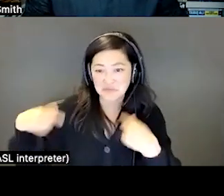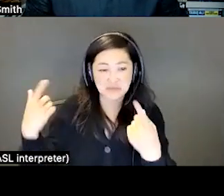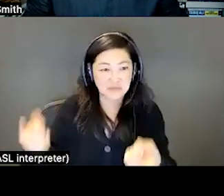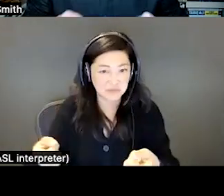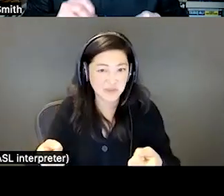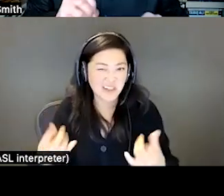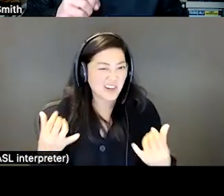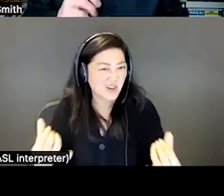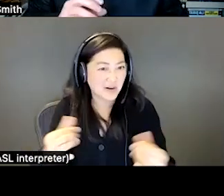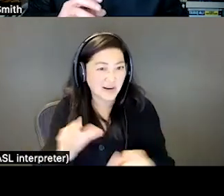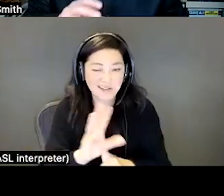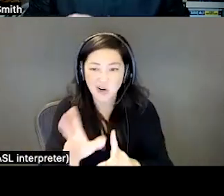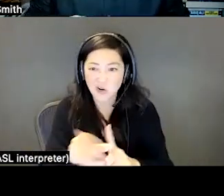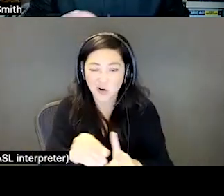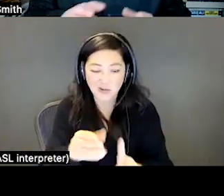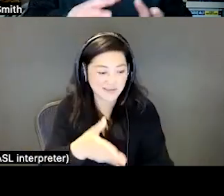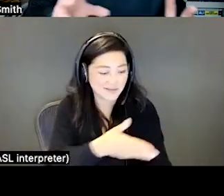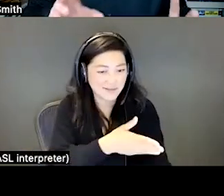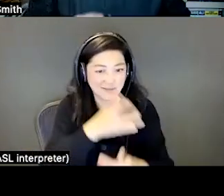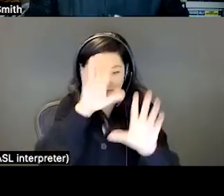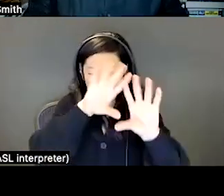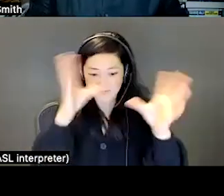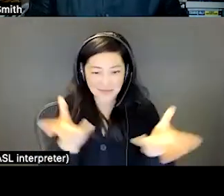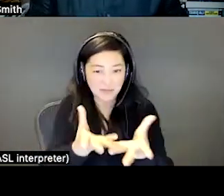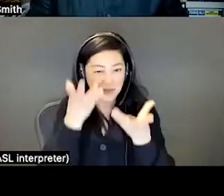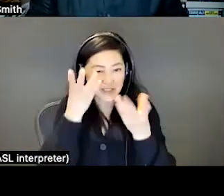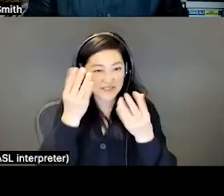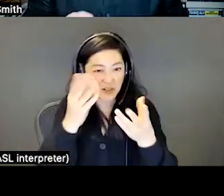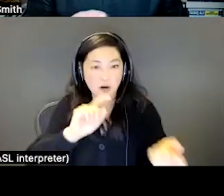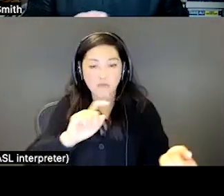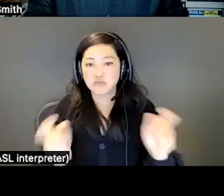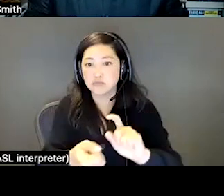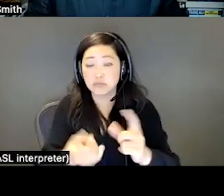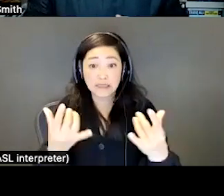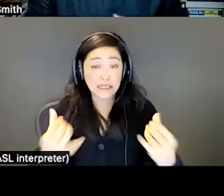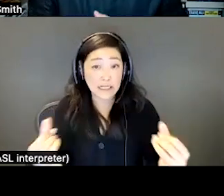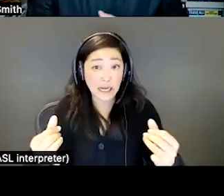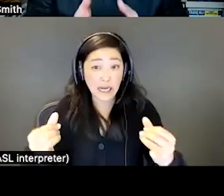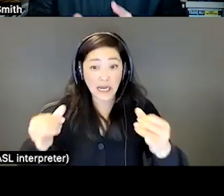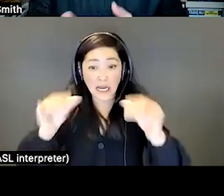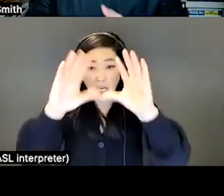changed. We're now in a world where this pure hierarchical product classifications are just